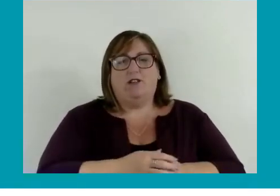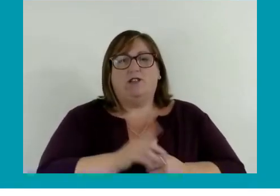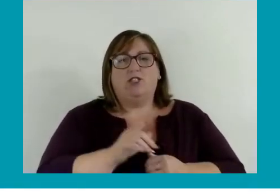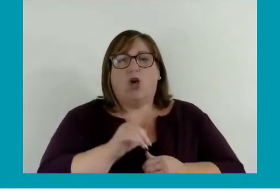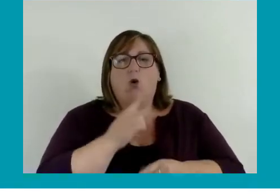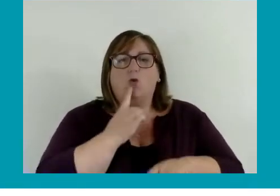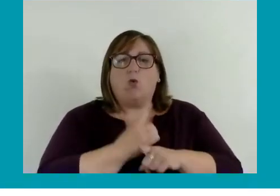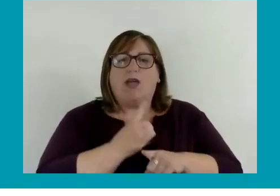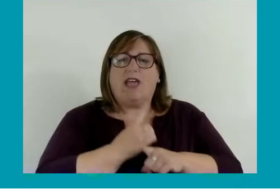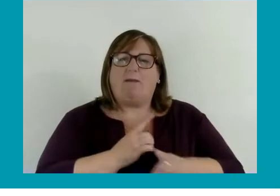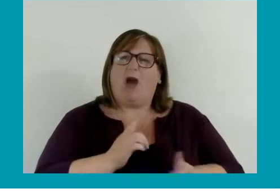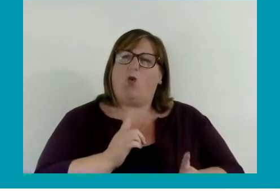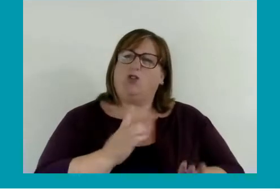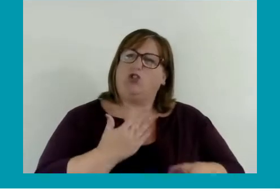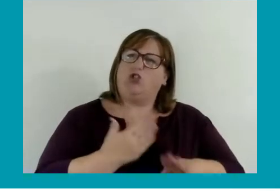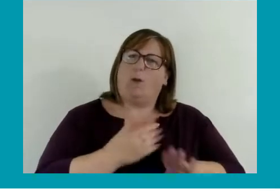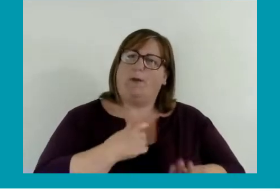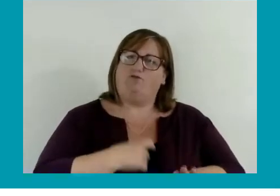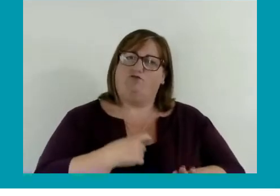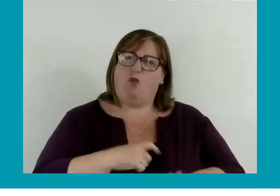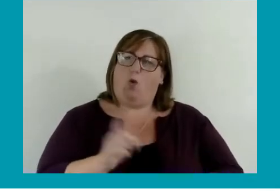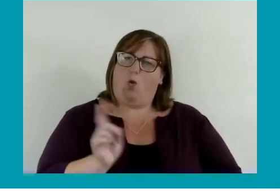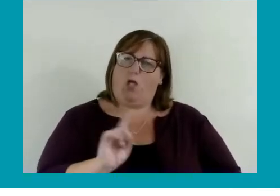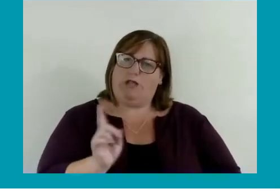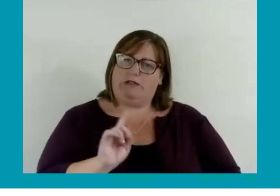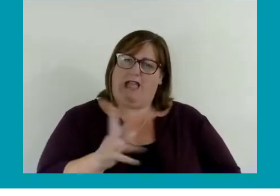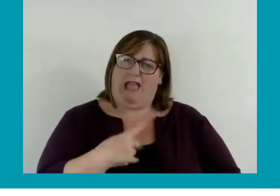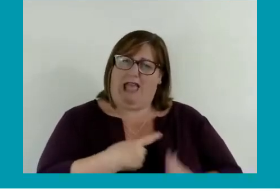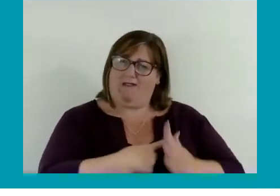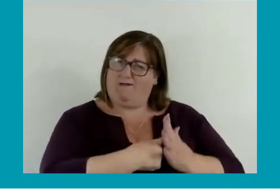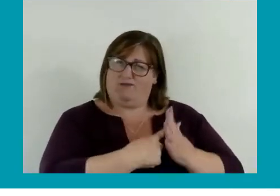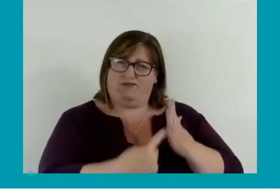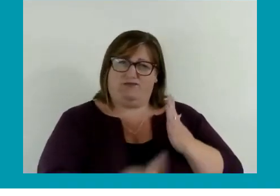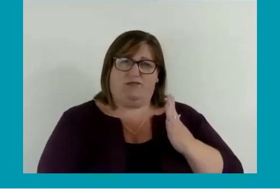with and would have experienced meeting our partners within our shops and but behind those